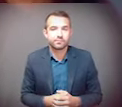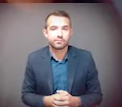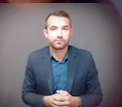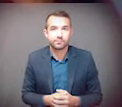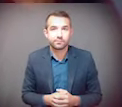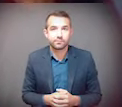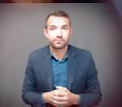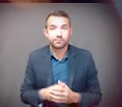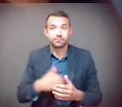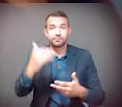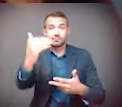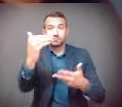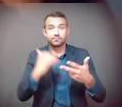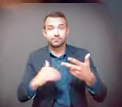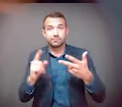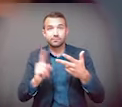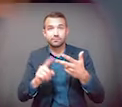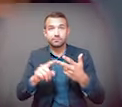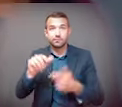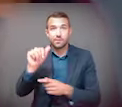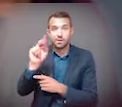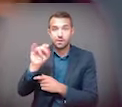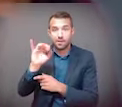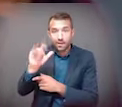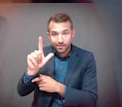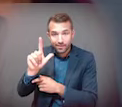Diane: Next up, we have Anil Lewis.